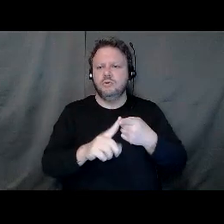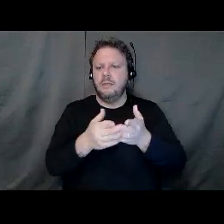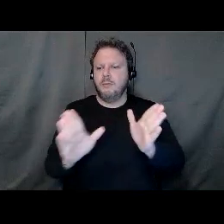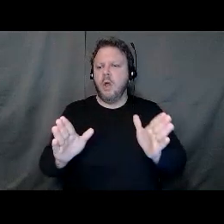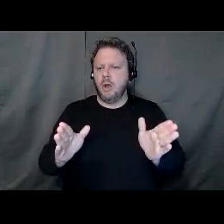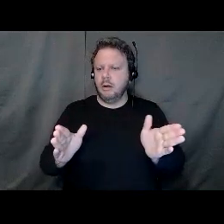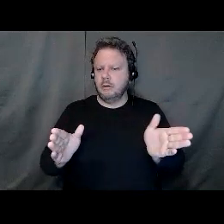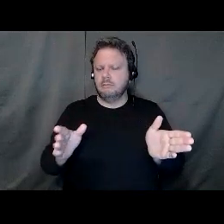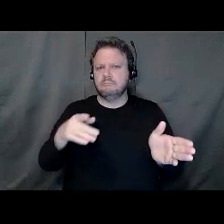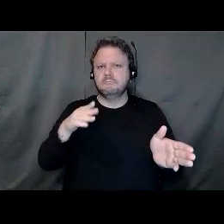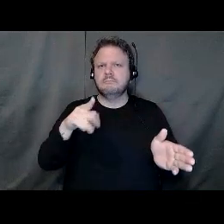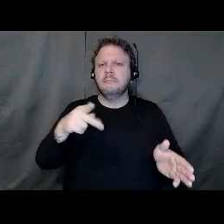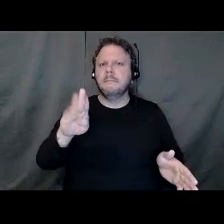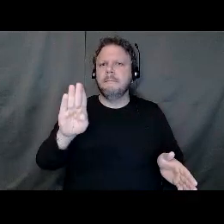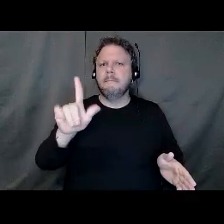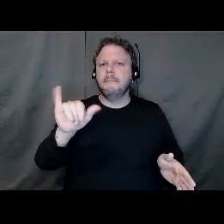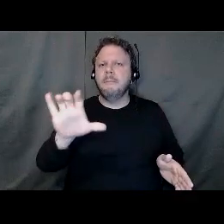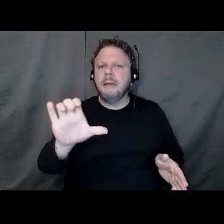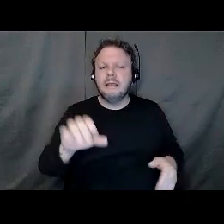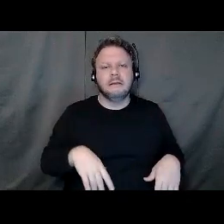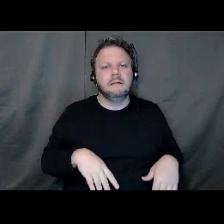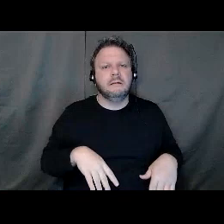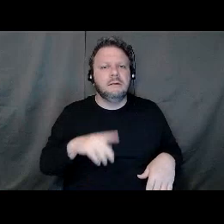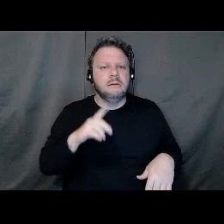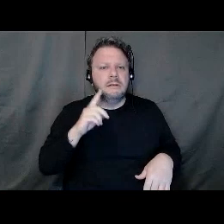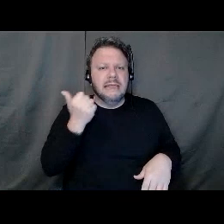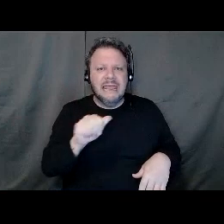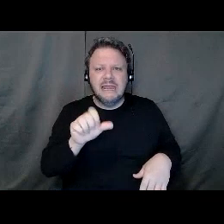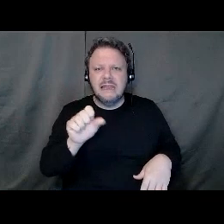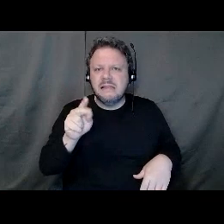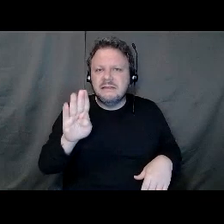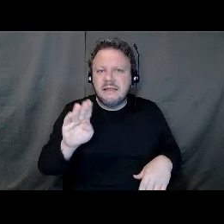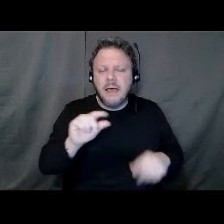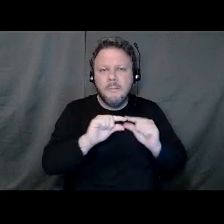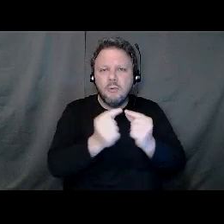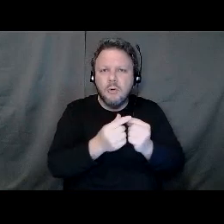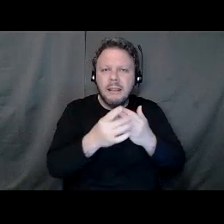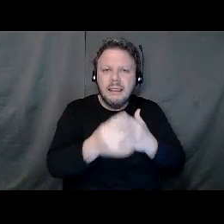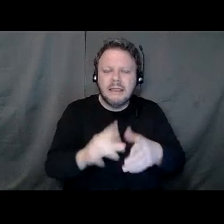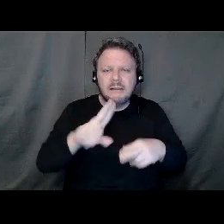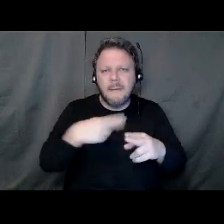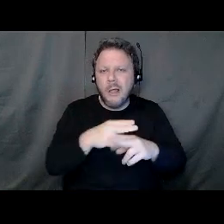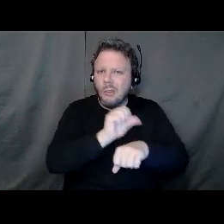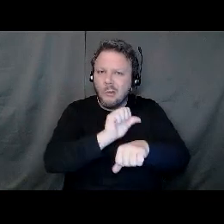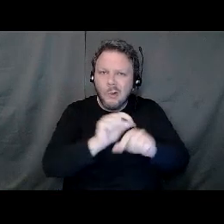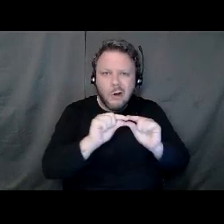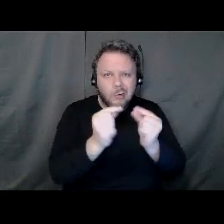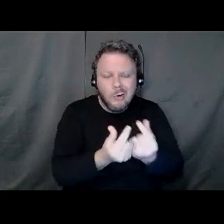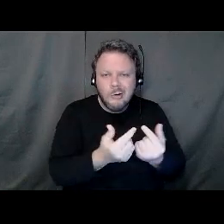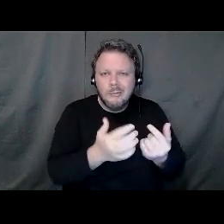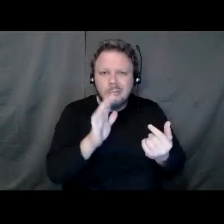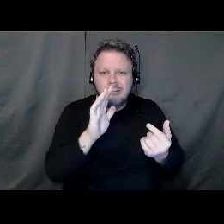broader public to ask questions for doctor Leyan or any of the subgroup leads about the work groups and the direction that they're taking for year one.